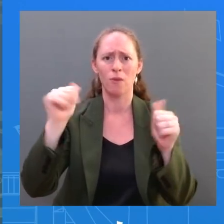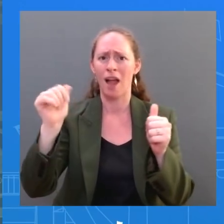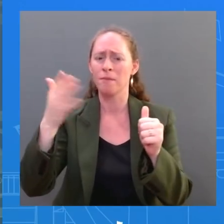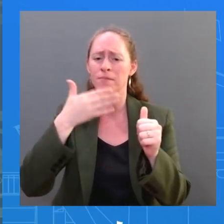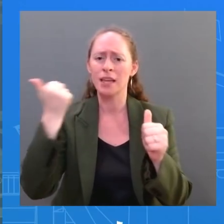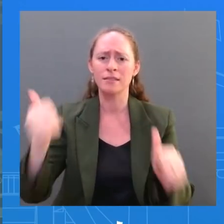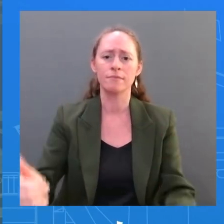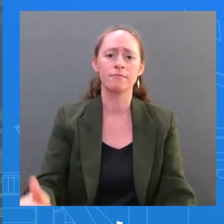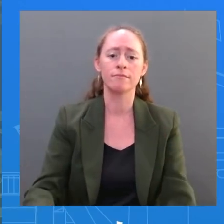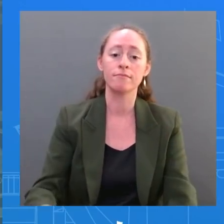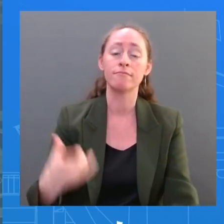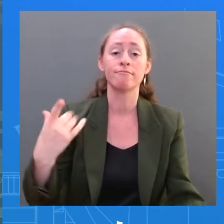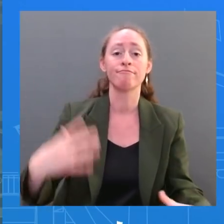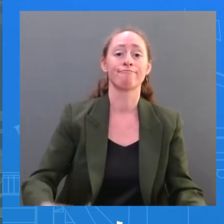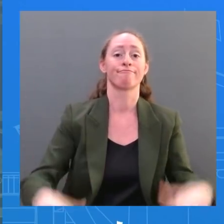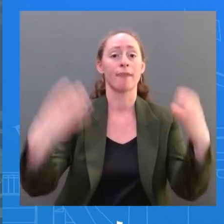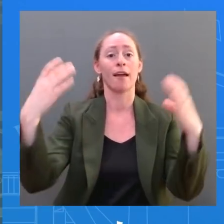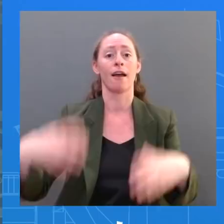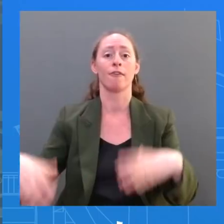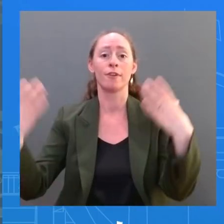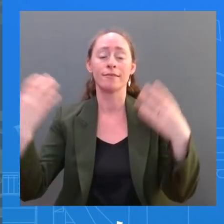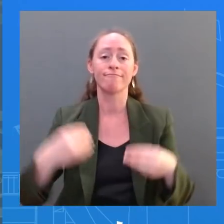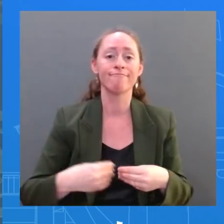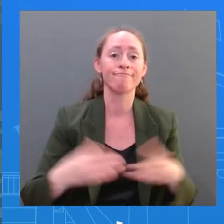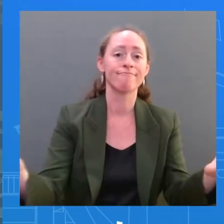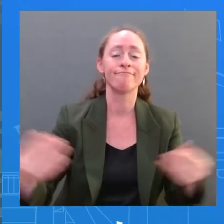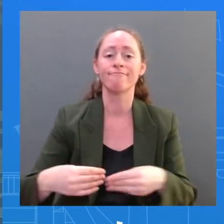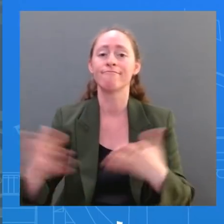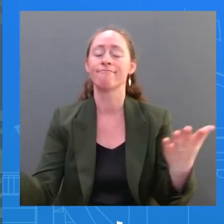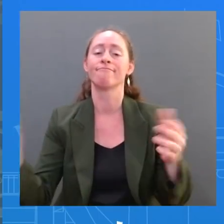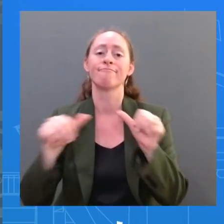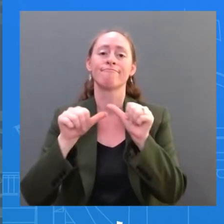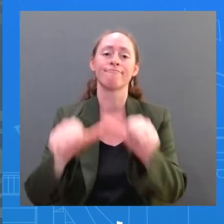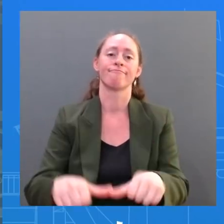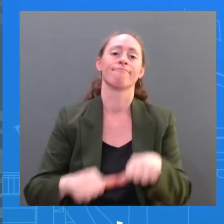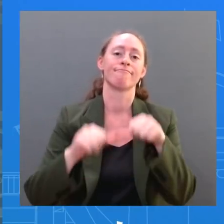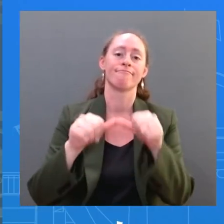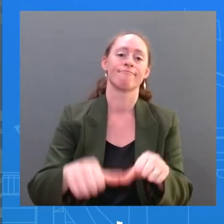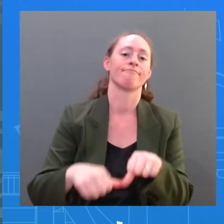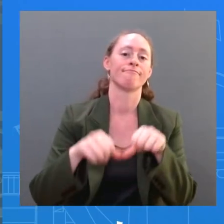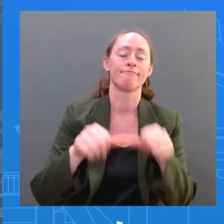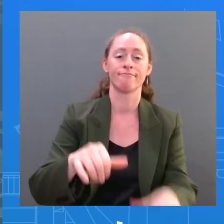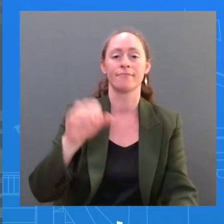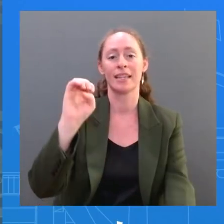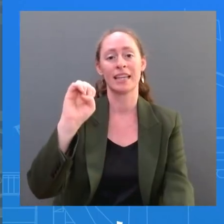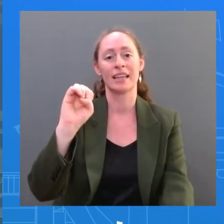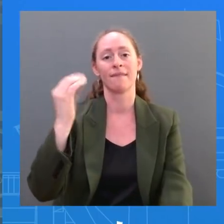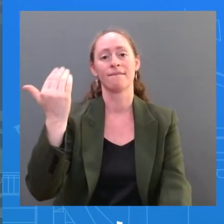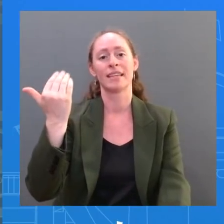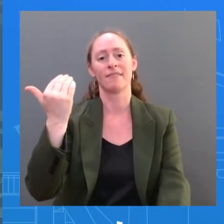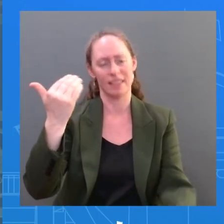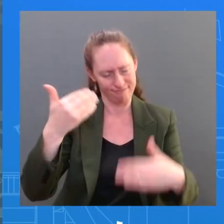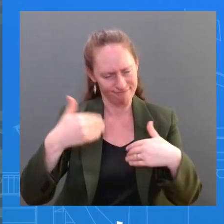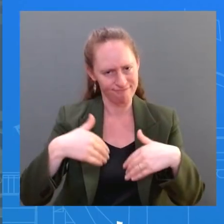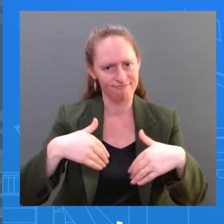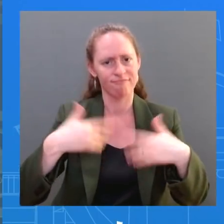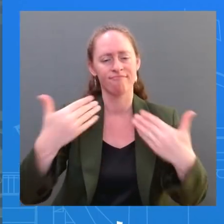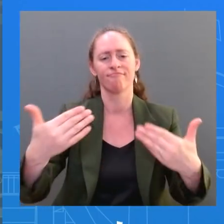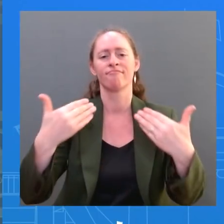when it comes to the homegrown biofuels, the ethanol 15, that the President has called on. Remember that is only available in the wintertime;